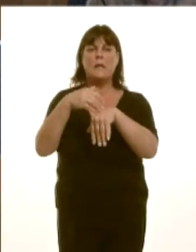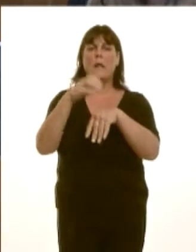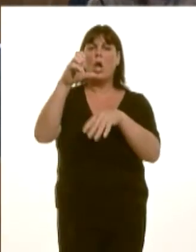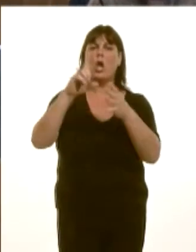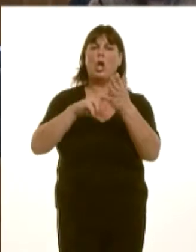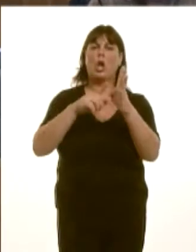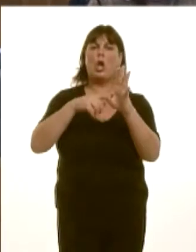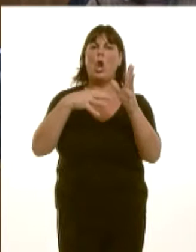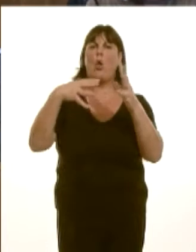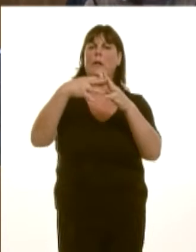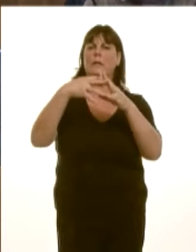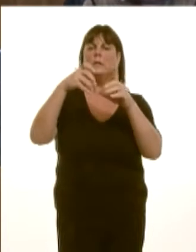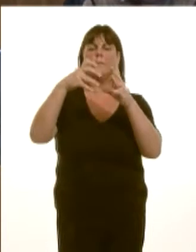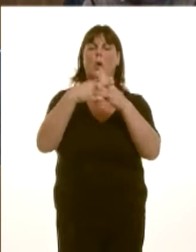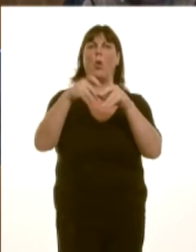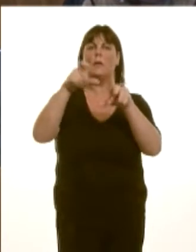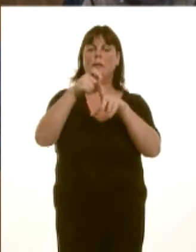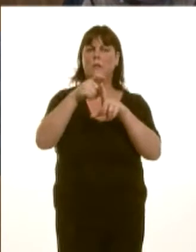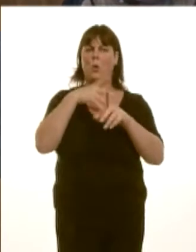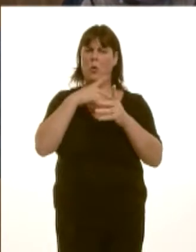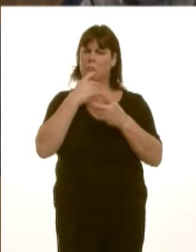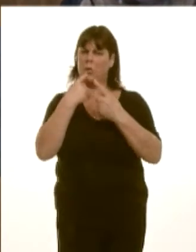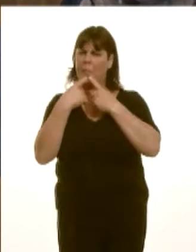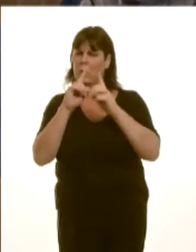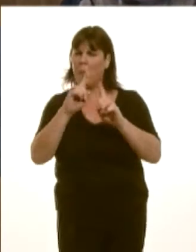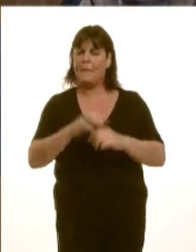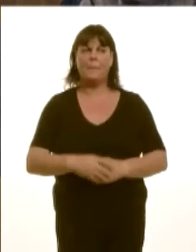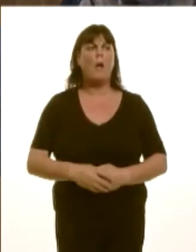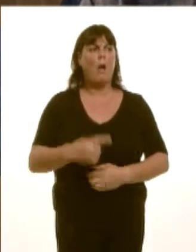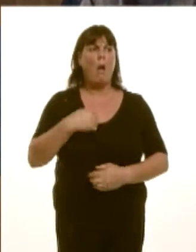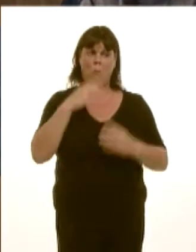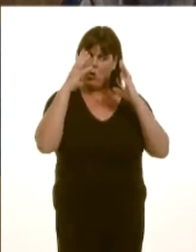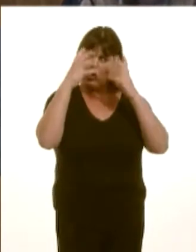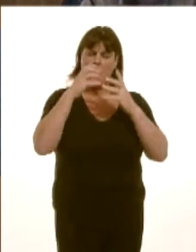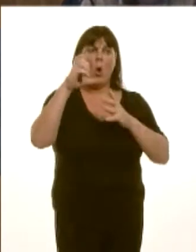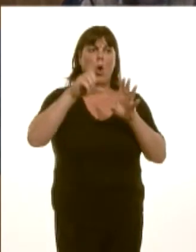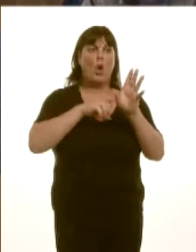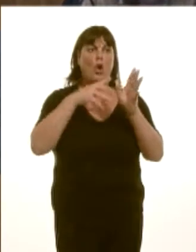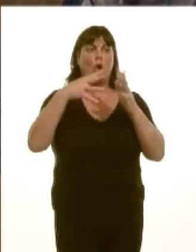the Vale of Clwyd and Denbighshire. Our research suggests that Denbighshire is the eighth hardest hit local authority area